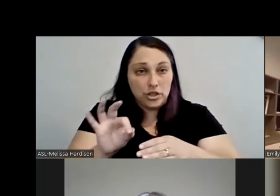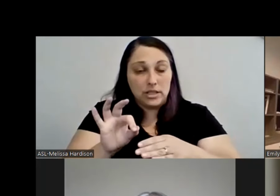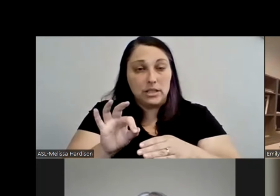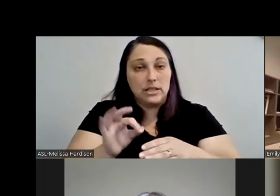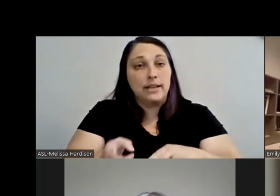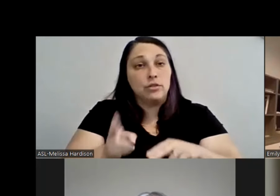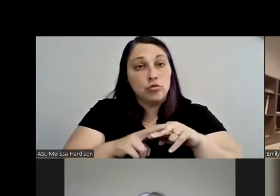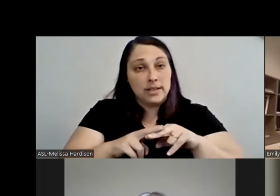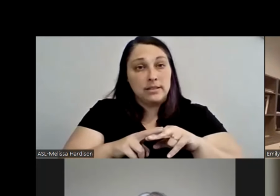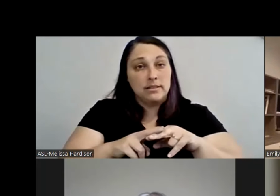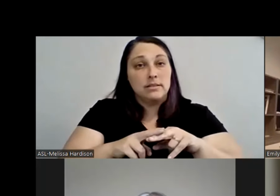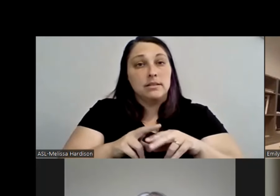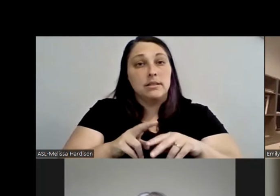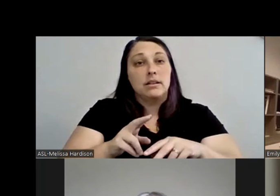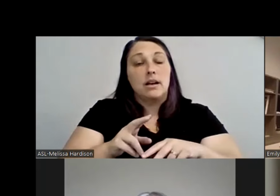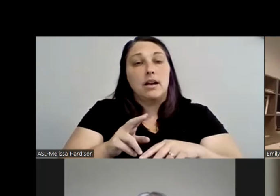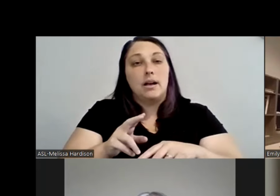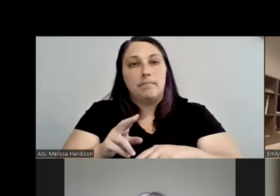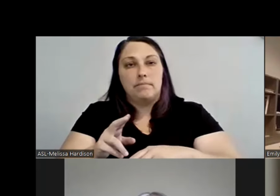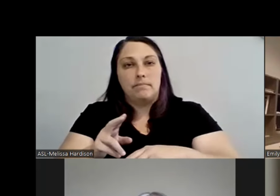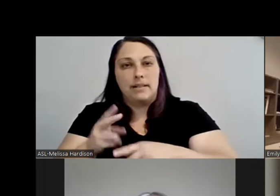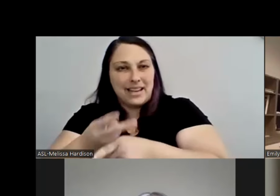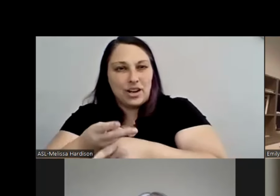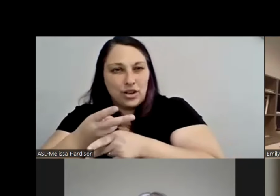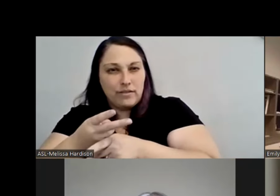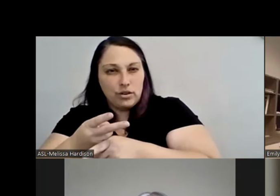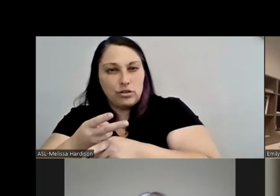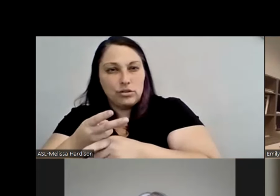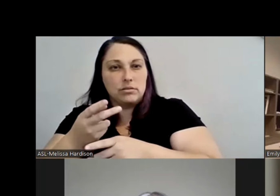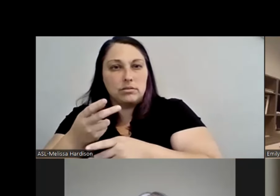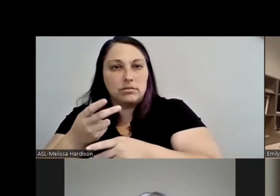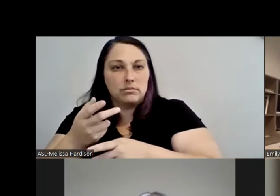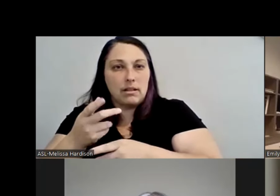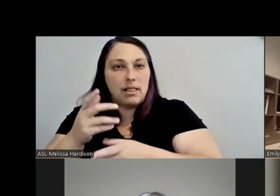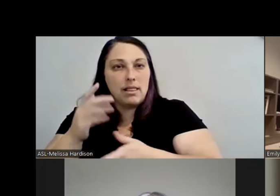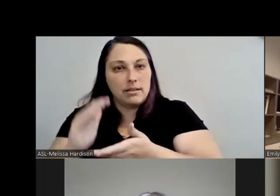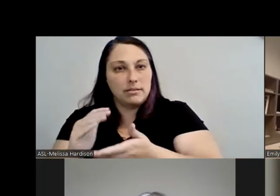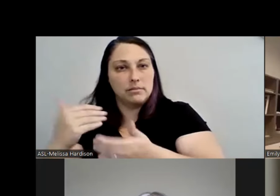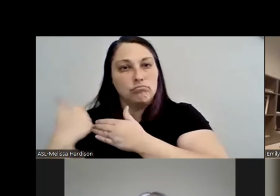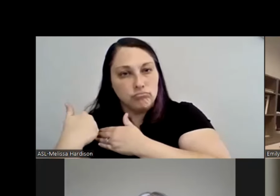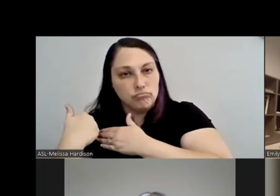We are facing -- hearing also from Tracy? Or, she is at Iowa as the program director.